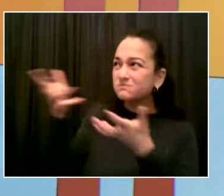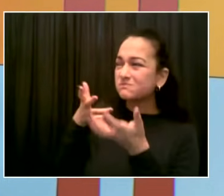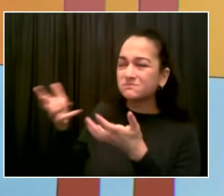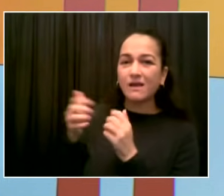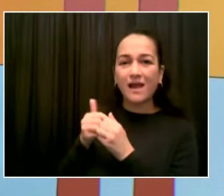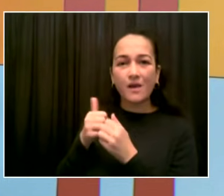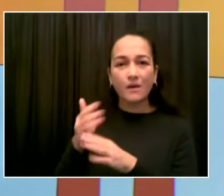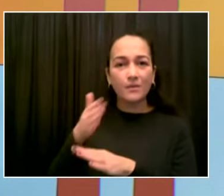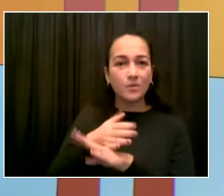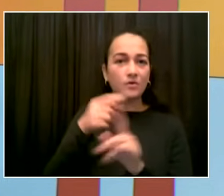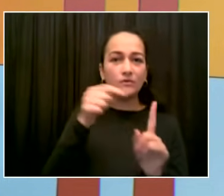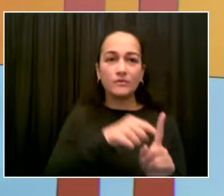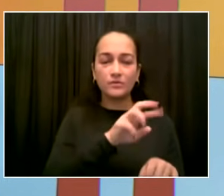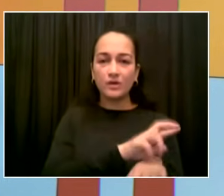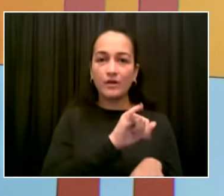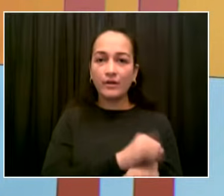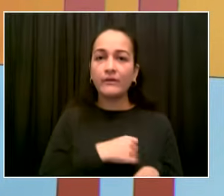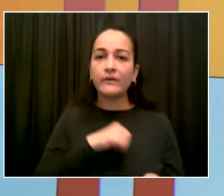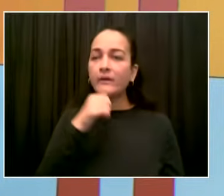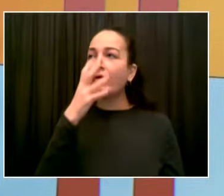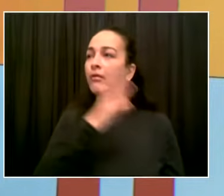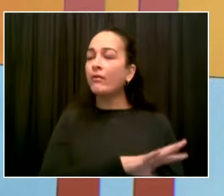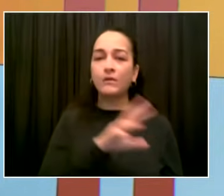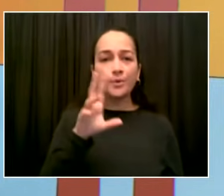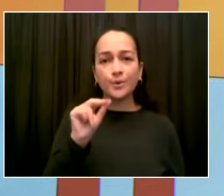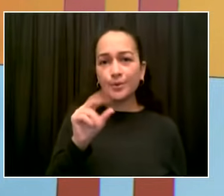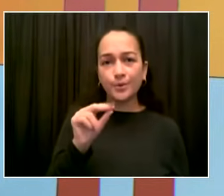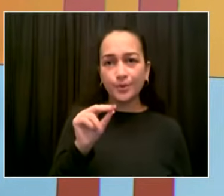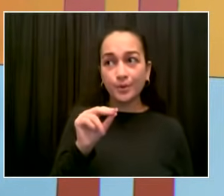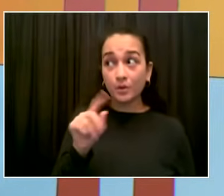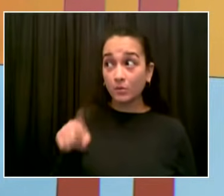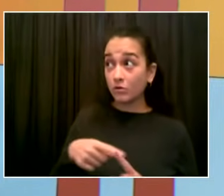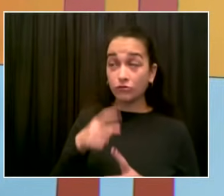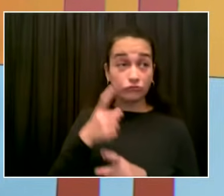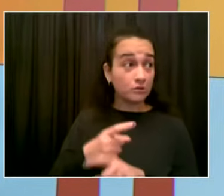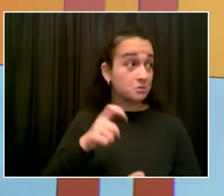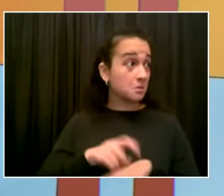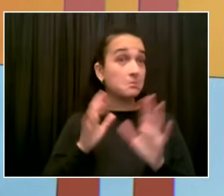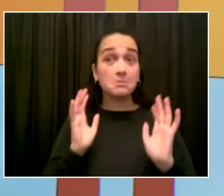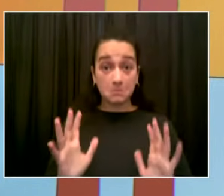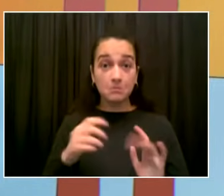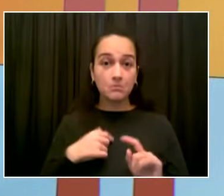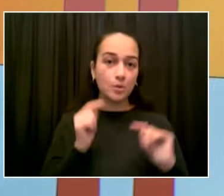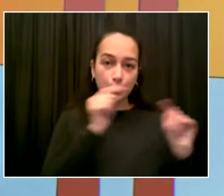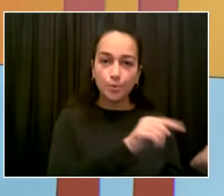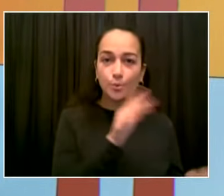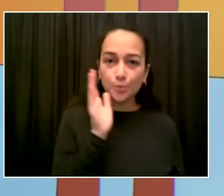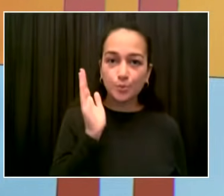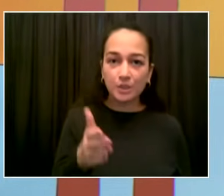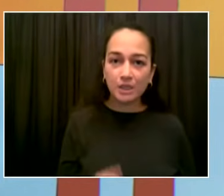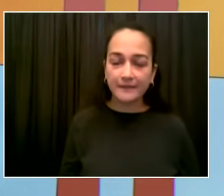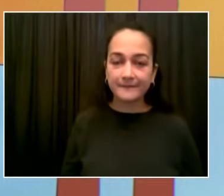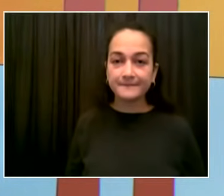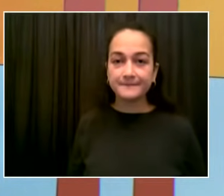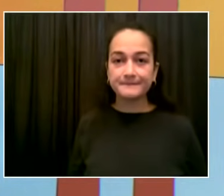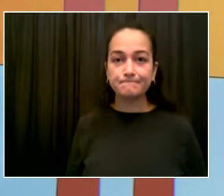AN IMPACT . THERE IS A REAL CHANGE HAPPENING RIGHT NOW AT RIKERS. WHEN IT'S TIME FOR A VISIT, I'LL DEFINITELY VISIT.